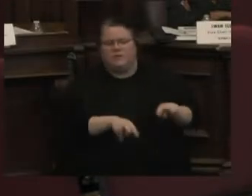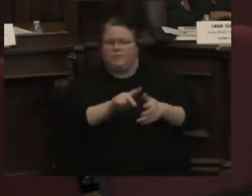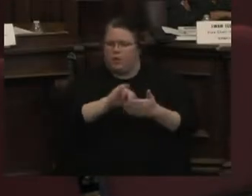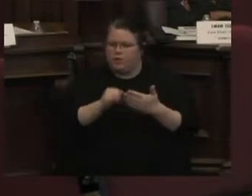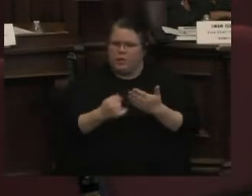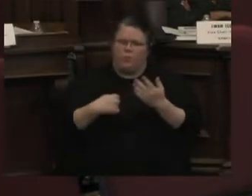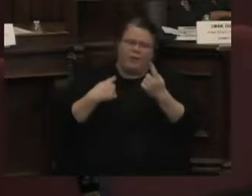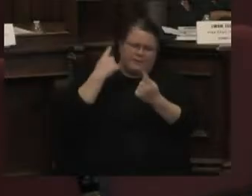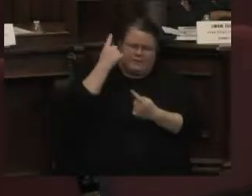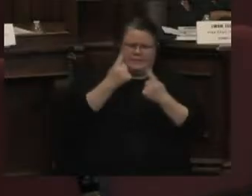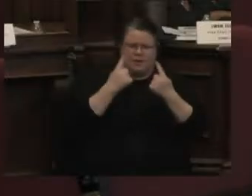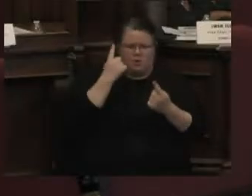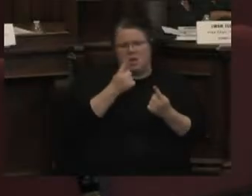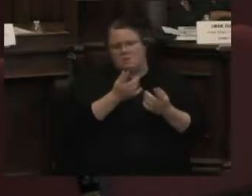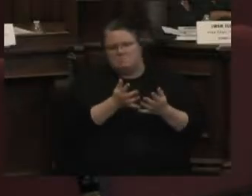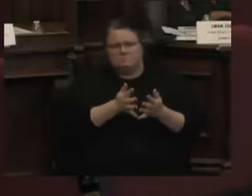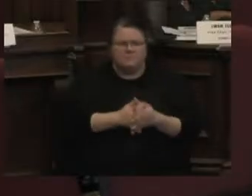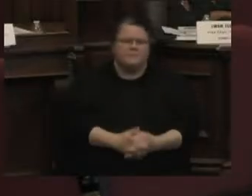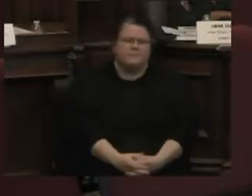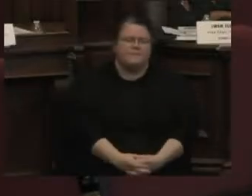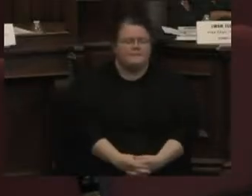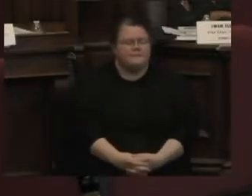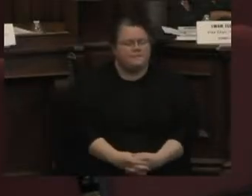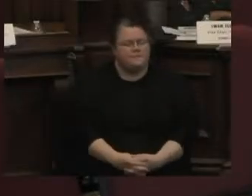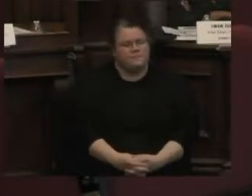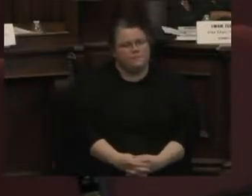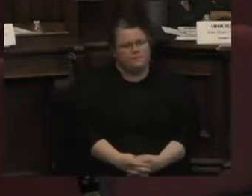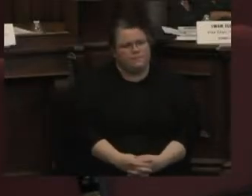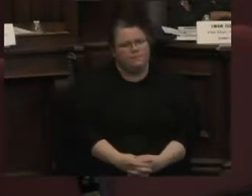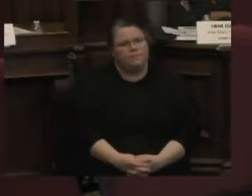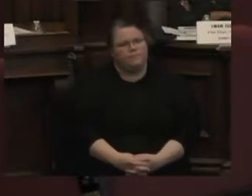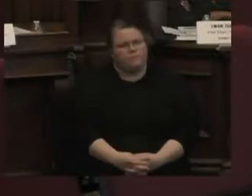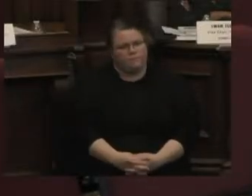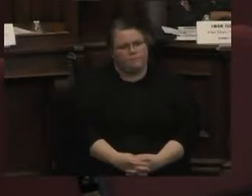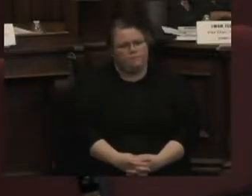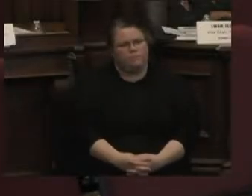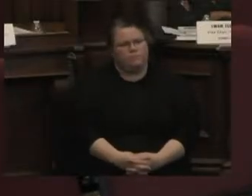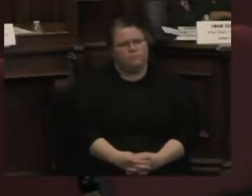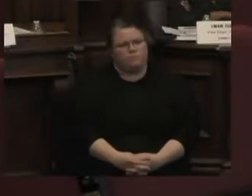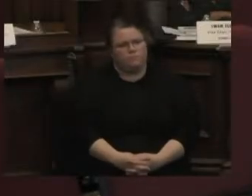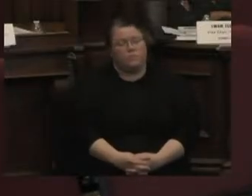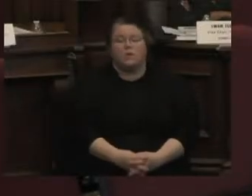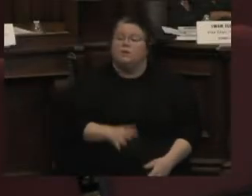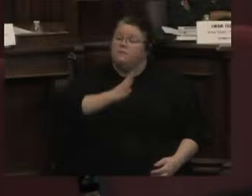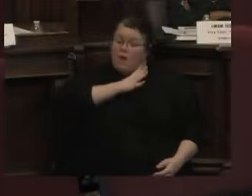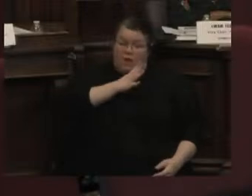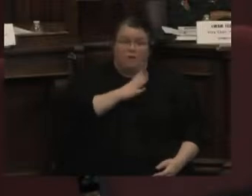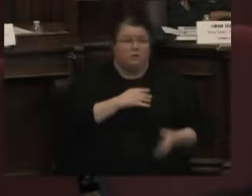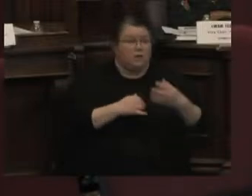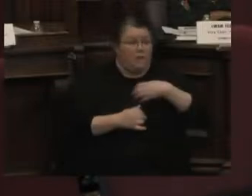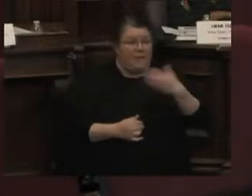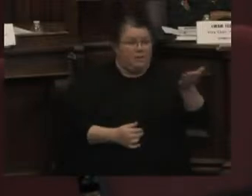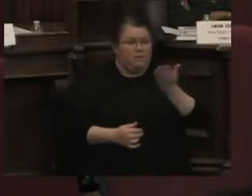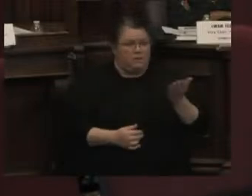foundation for an oversight project that we're considering